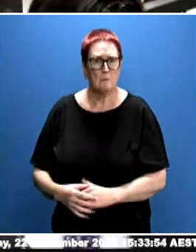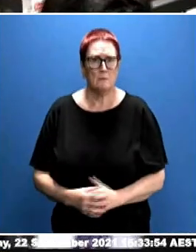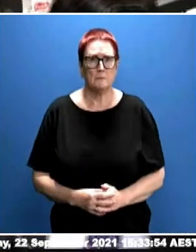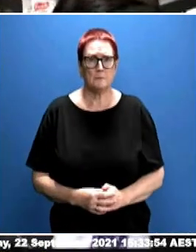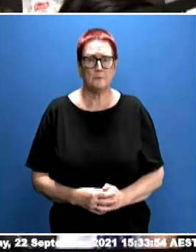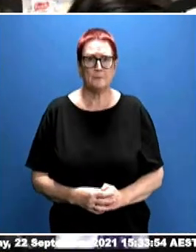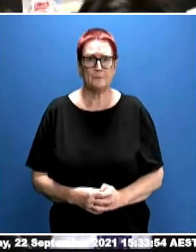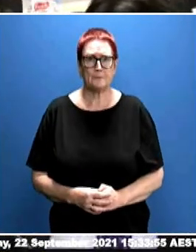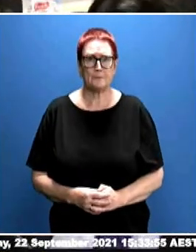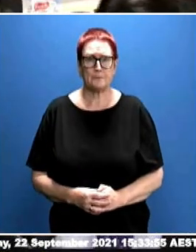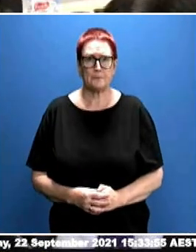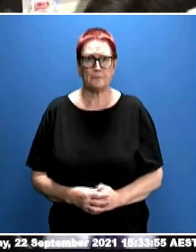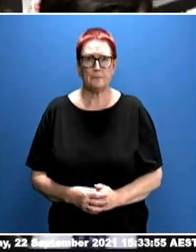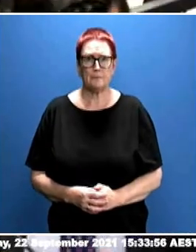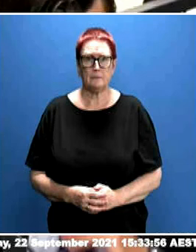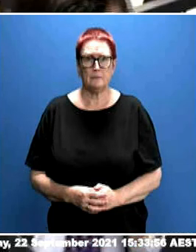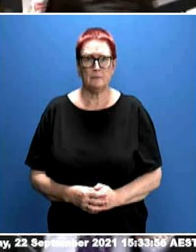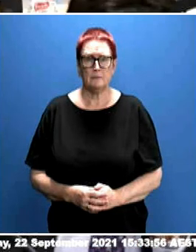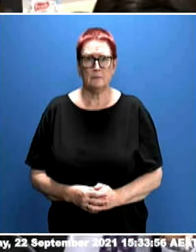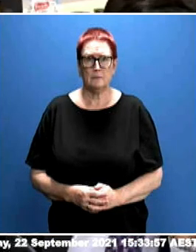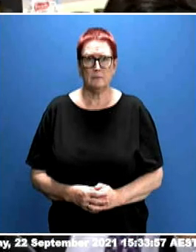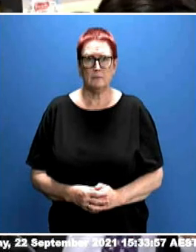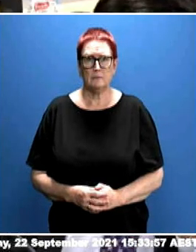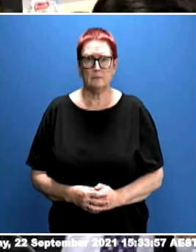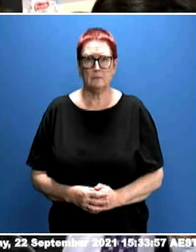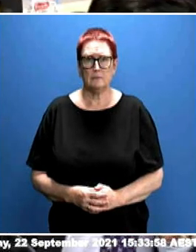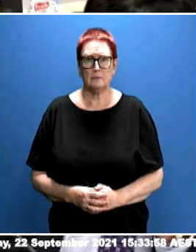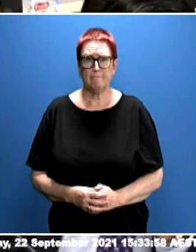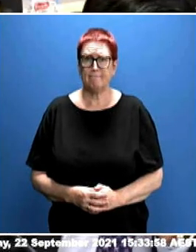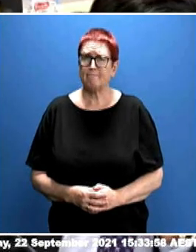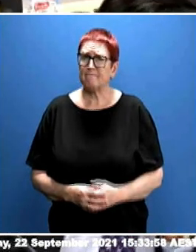it doesn't look that different from a youth detention Centre, does it?